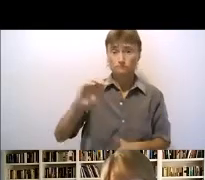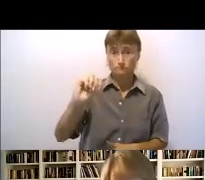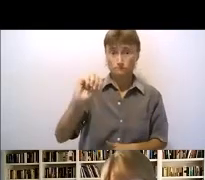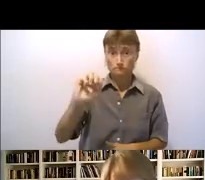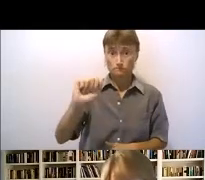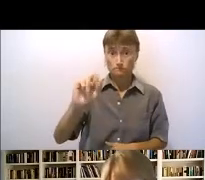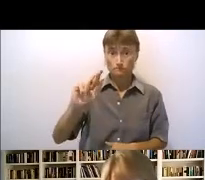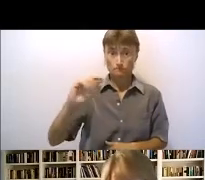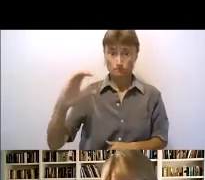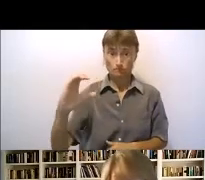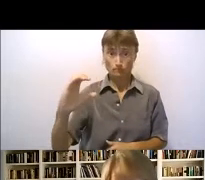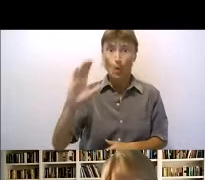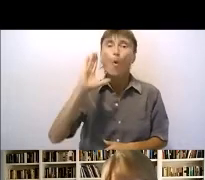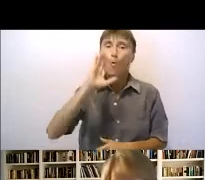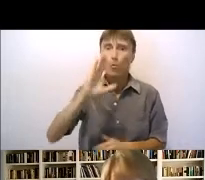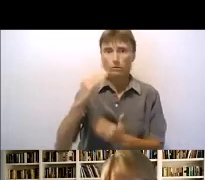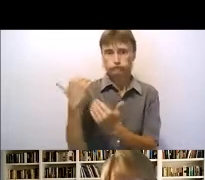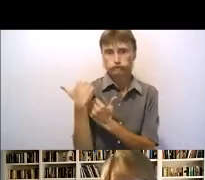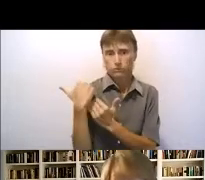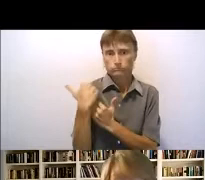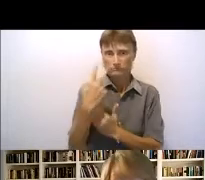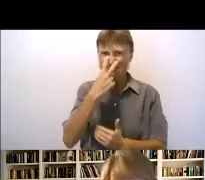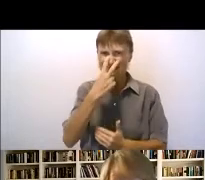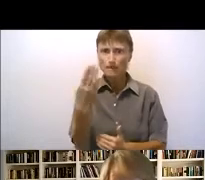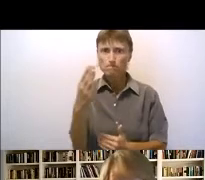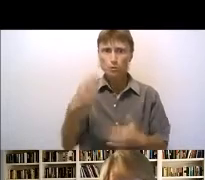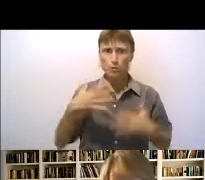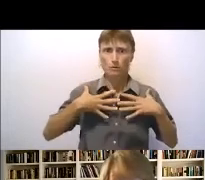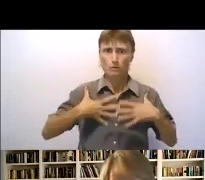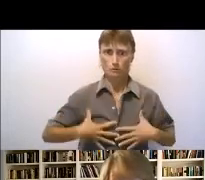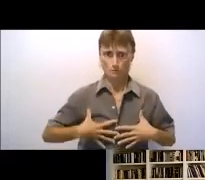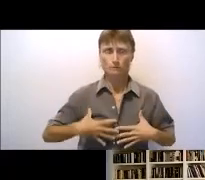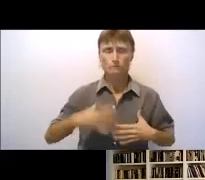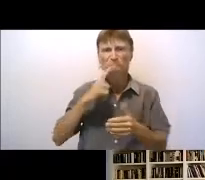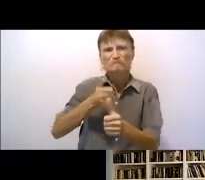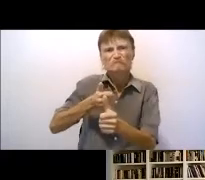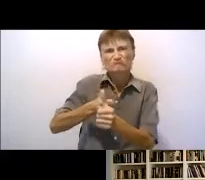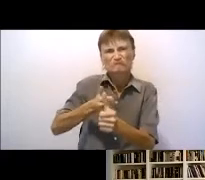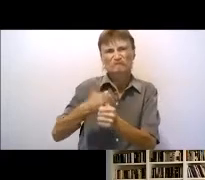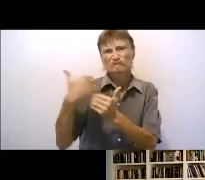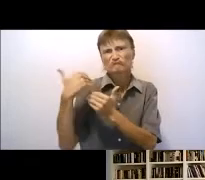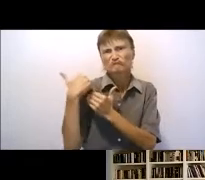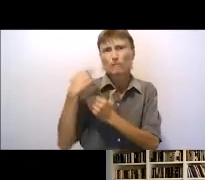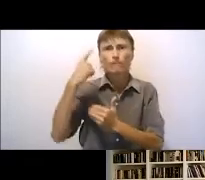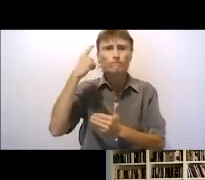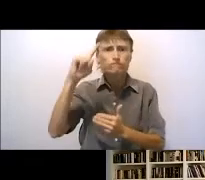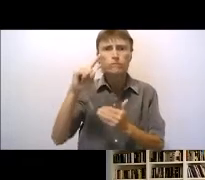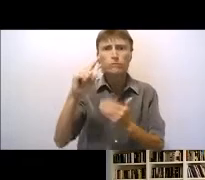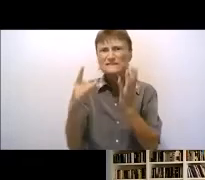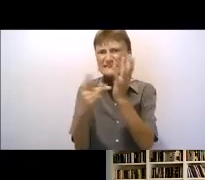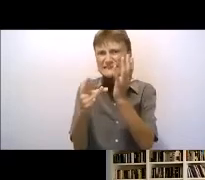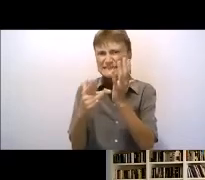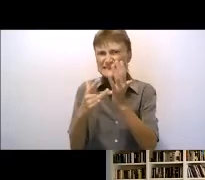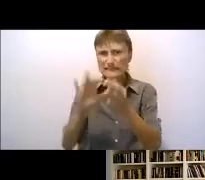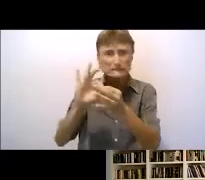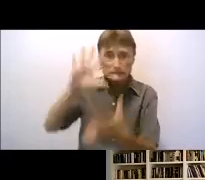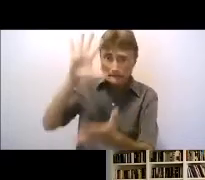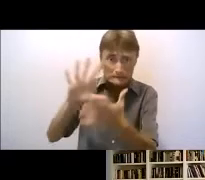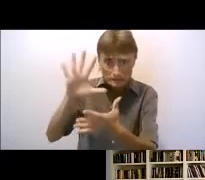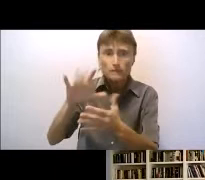please privately chat with him. Just want to say thank you Marc for all your help this summer on the town halls. We also have two ASL interpreters with us